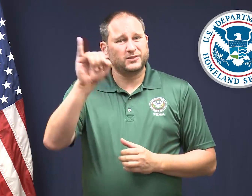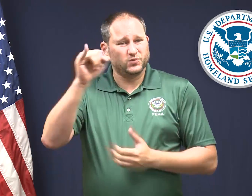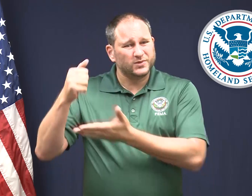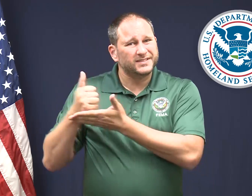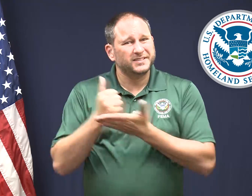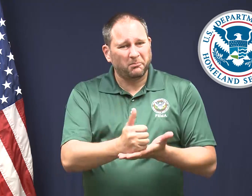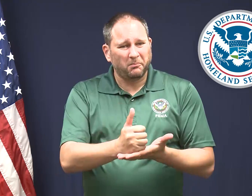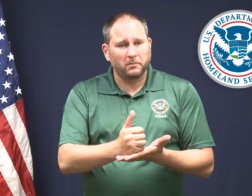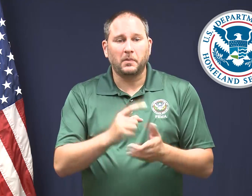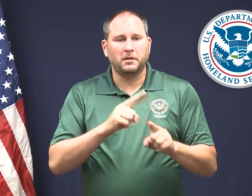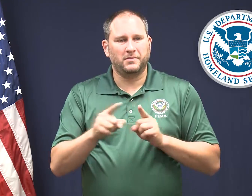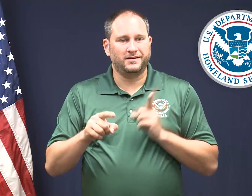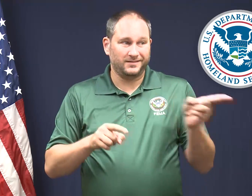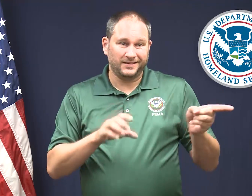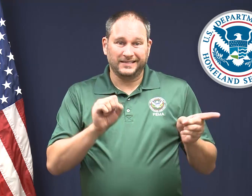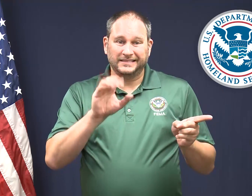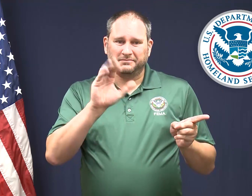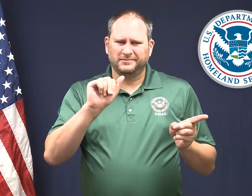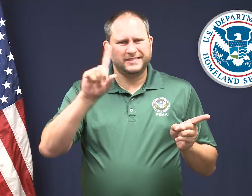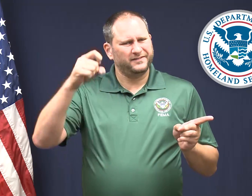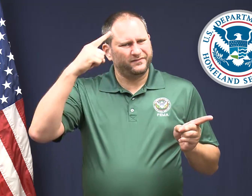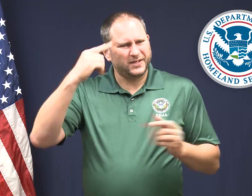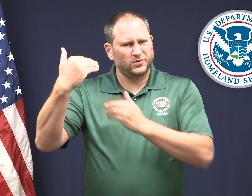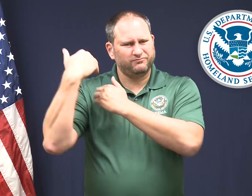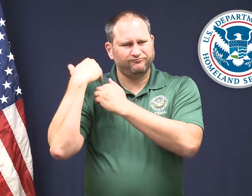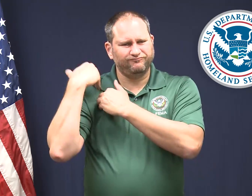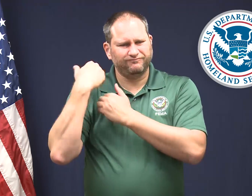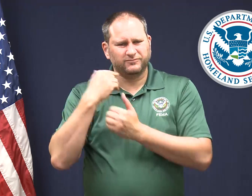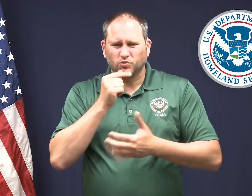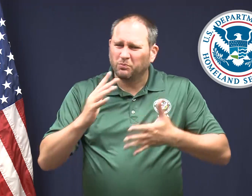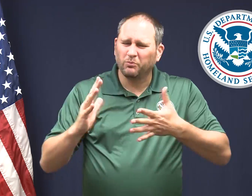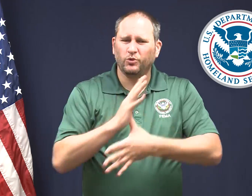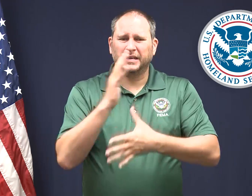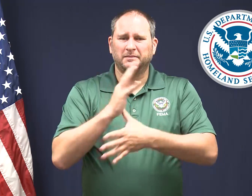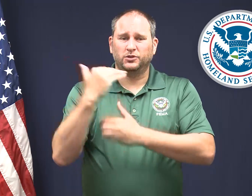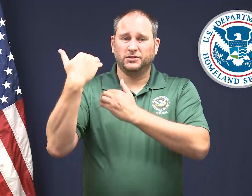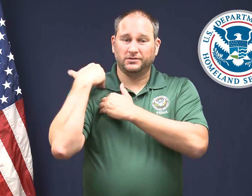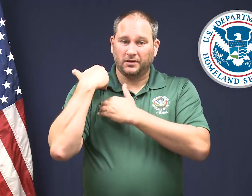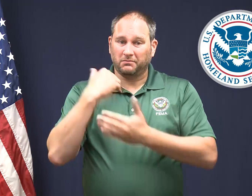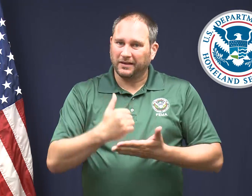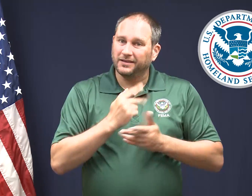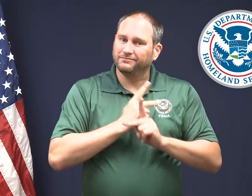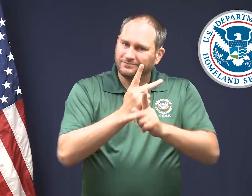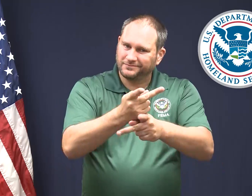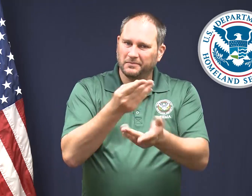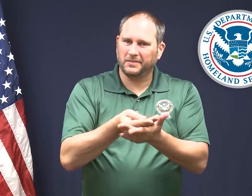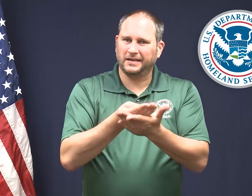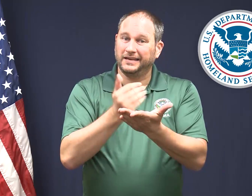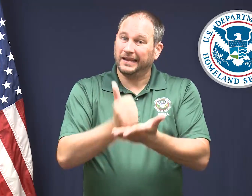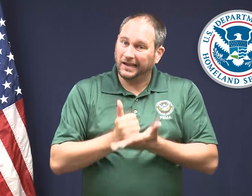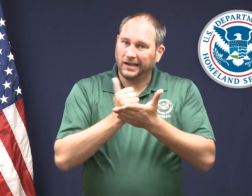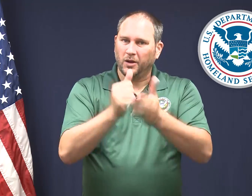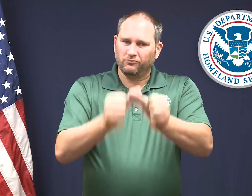Insurance can help, but it is SBA’s, a government agency, responsibility to loan money to help